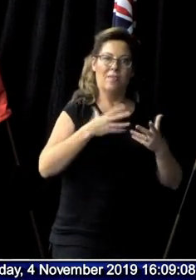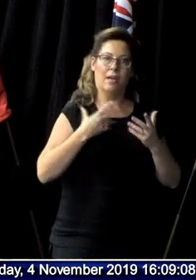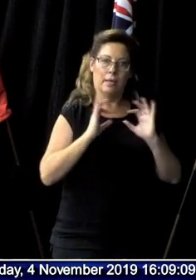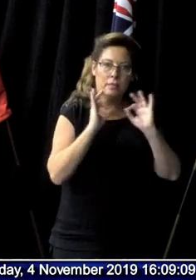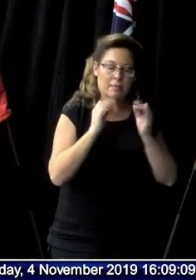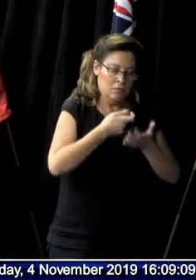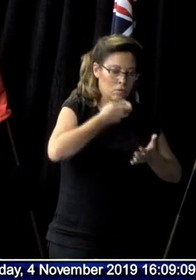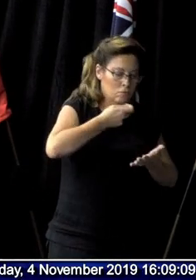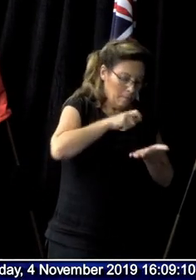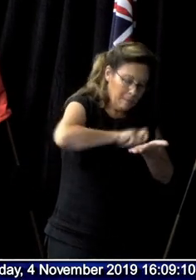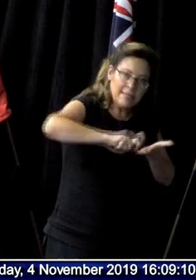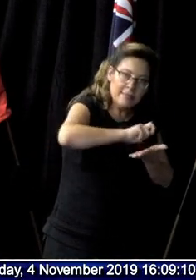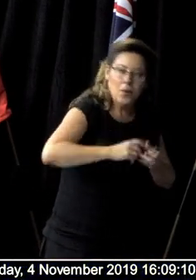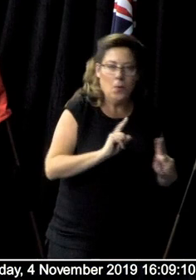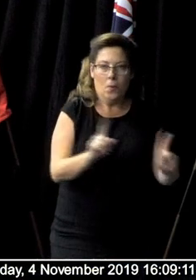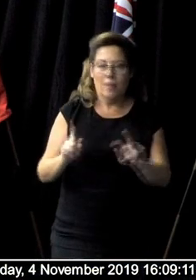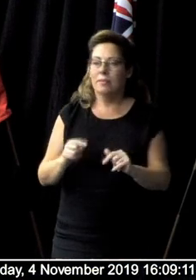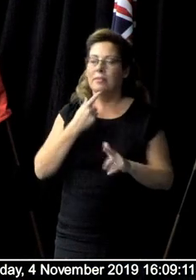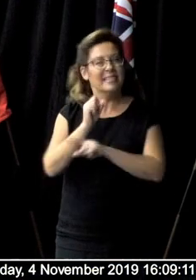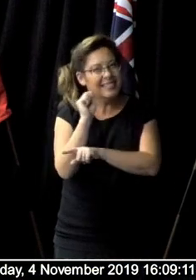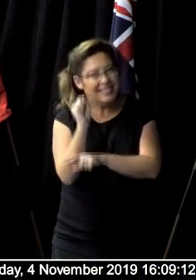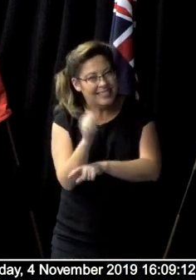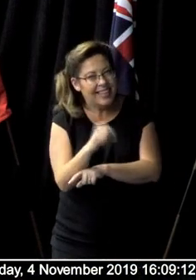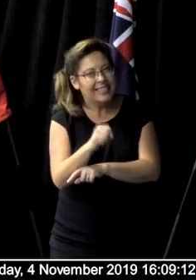And we’ve seen families where they have – it’s just a very open